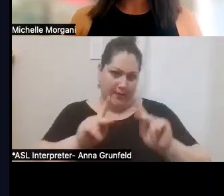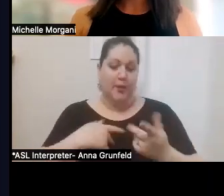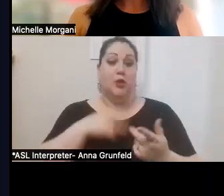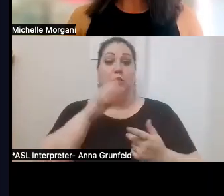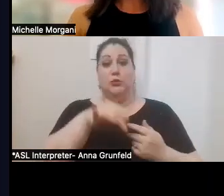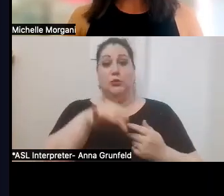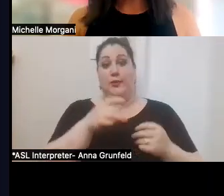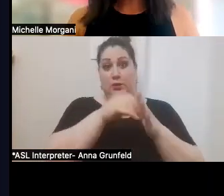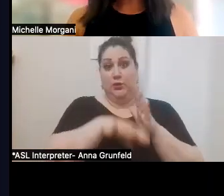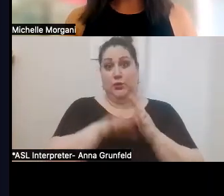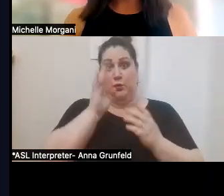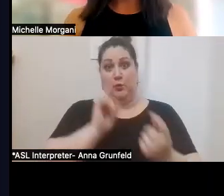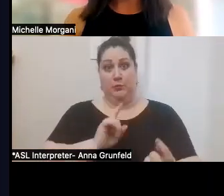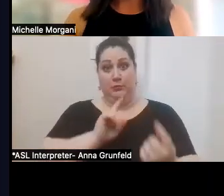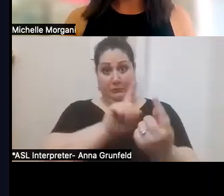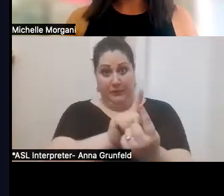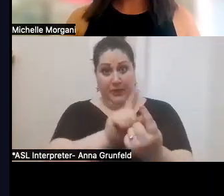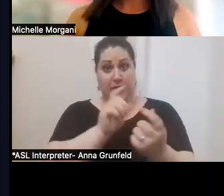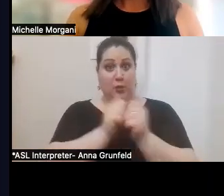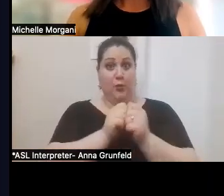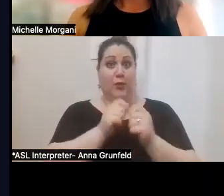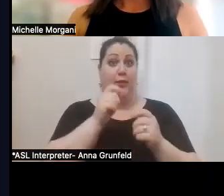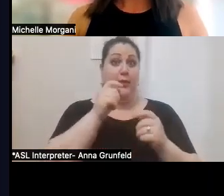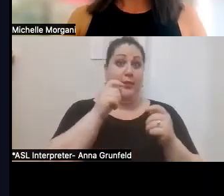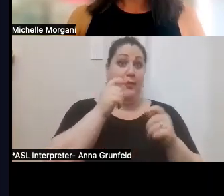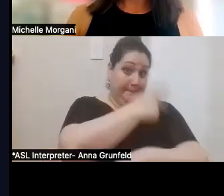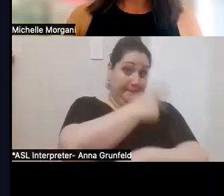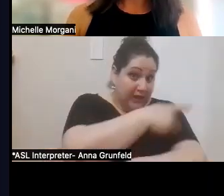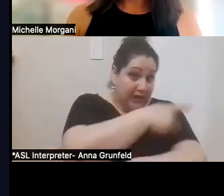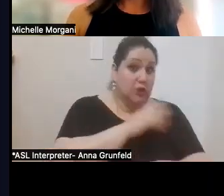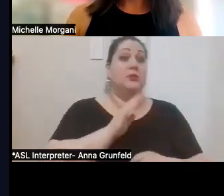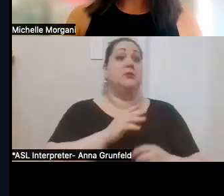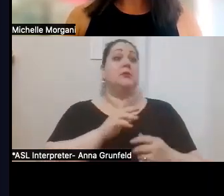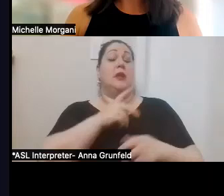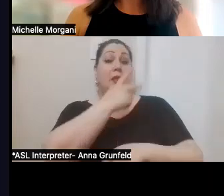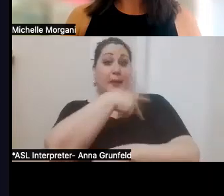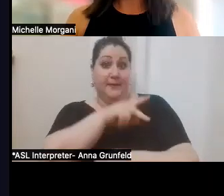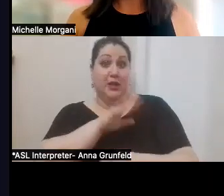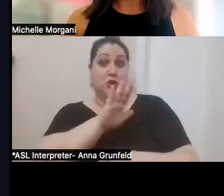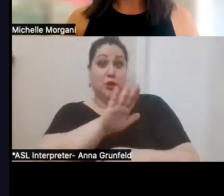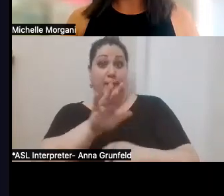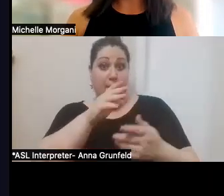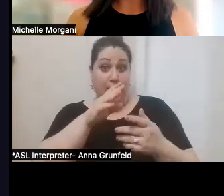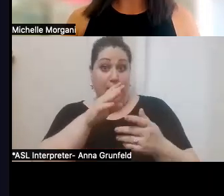their parents, because they are young and other healthcare staff as well as their supervisor.